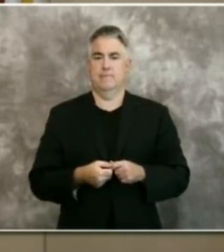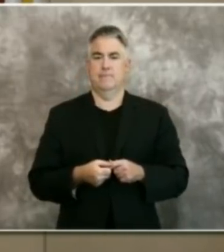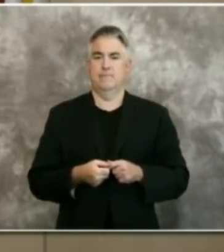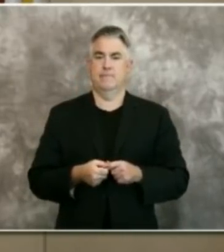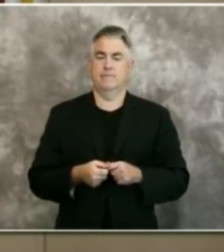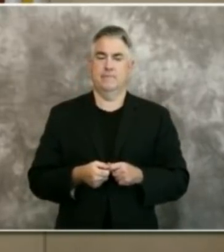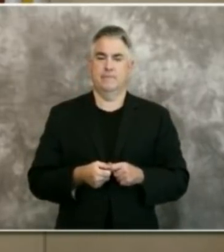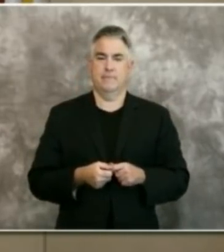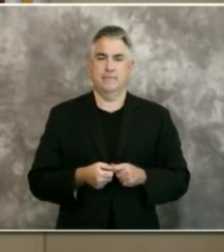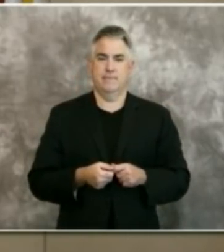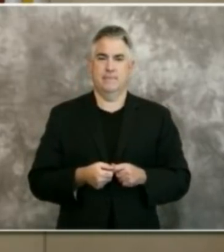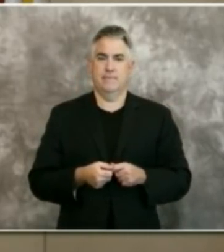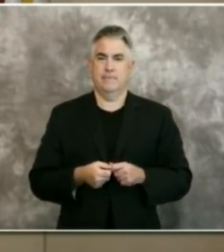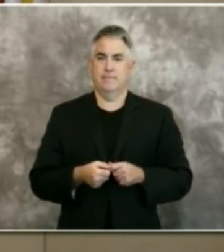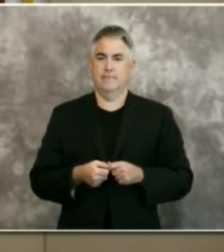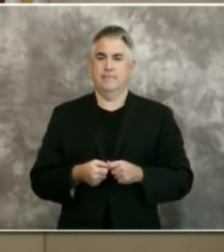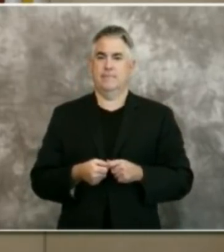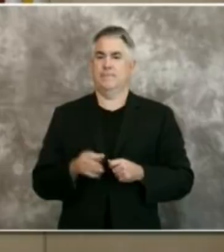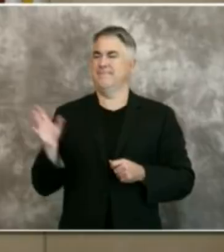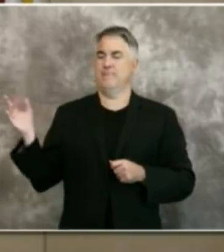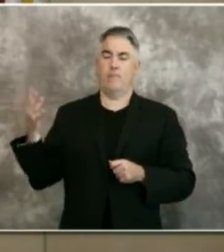QUITE ORDER SO I THINK STAFF